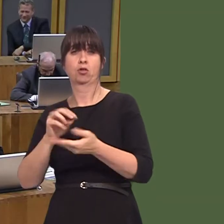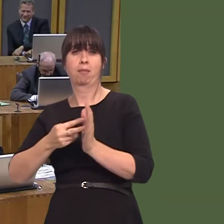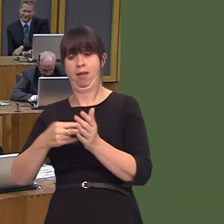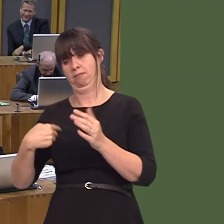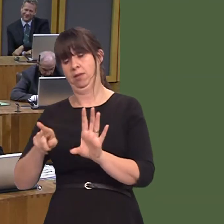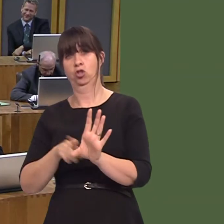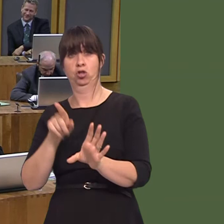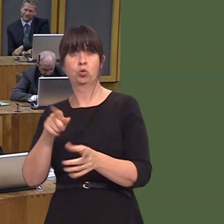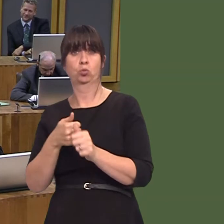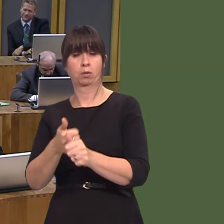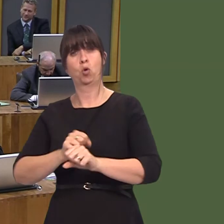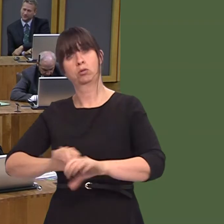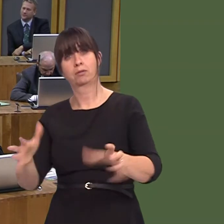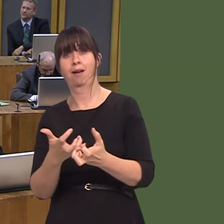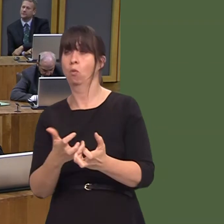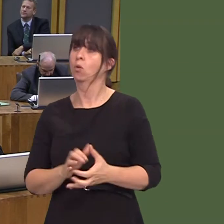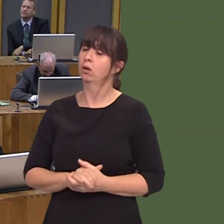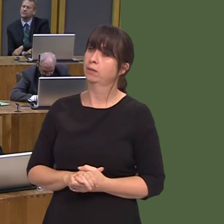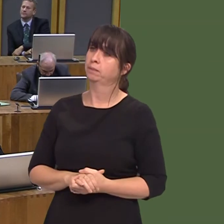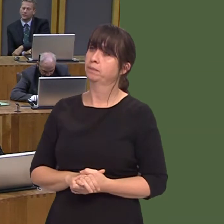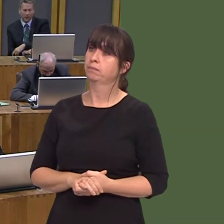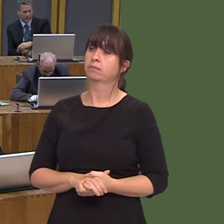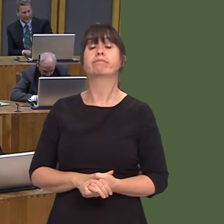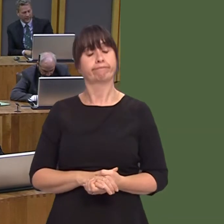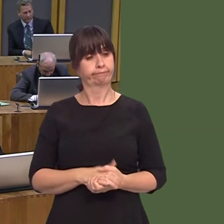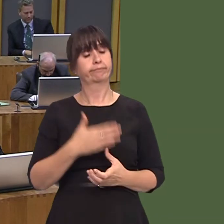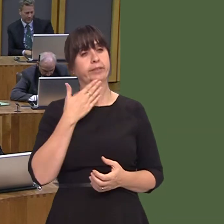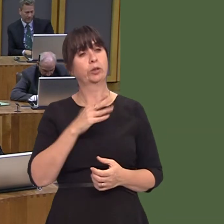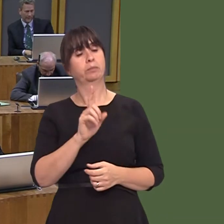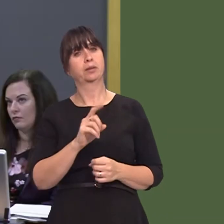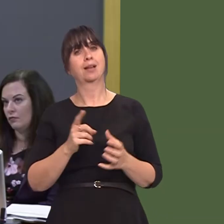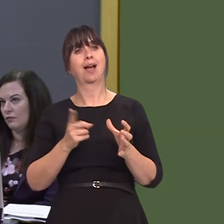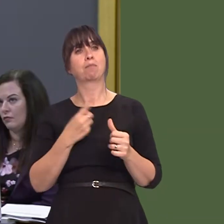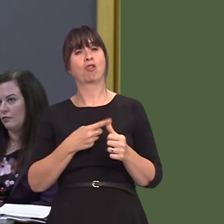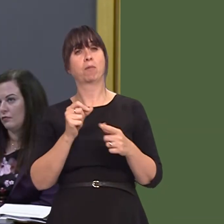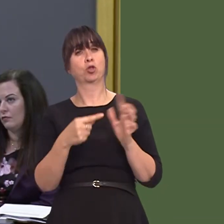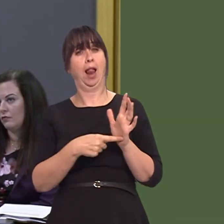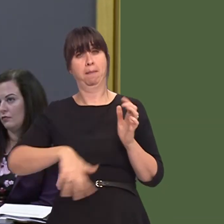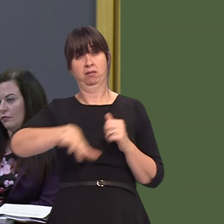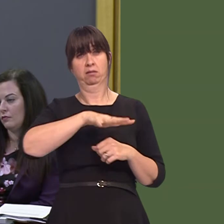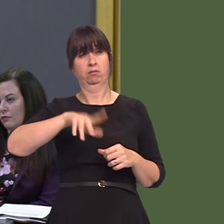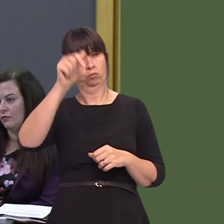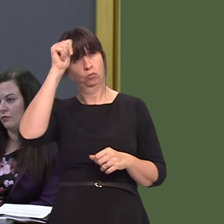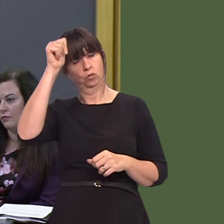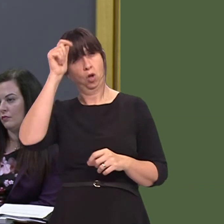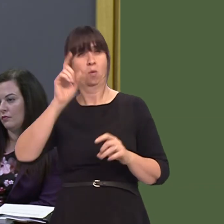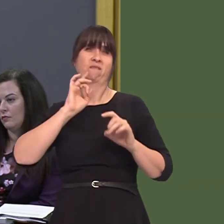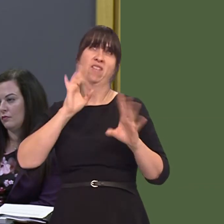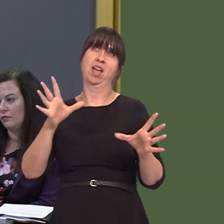year that will support delivery of the strategy. David Rees: Thank you for that answer, First Minister, butó. Many people know Port Talbot is associated with famous actors such as Richard Burtonóand